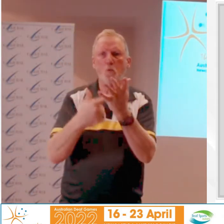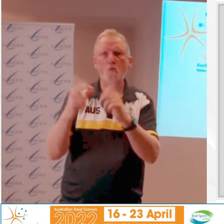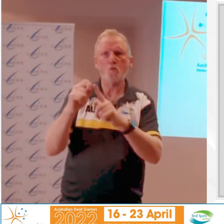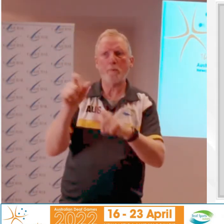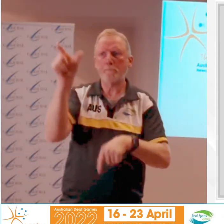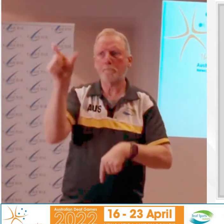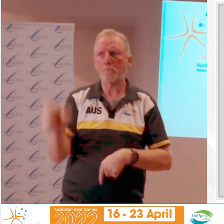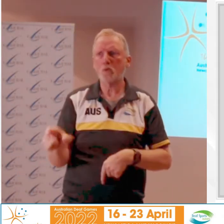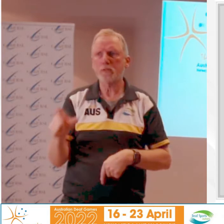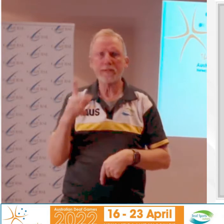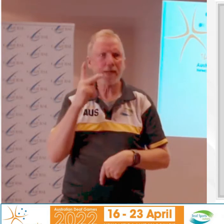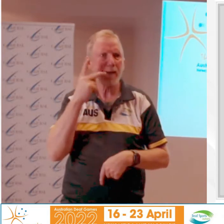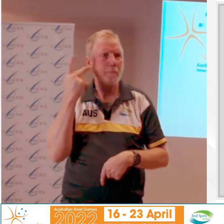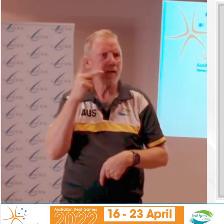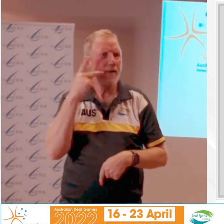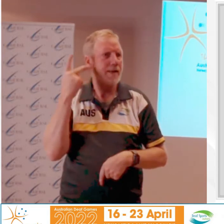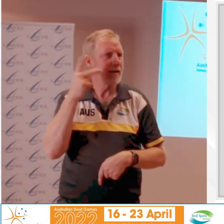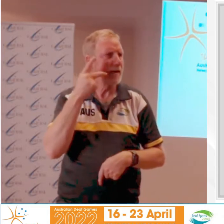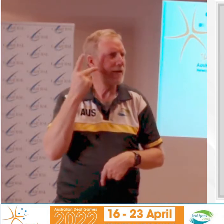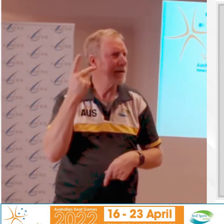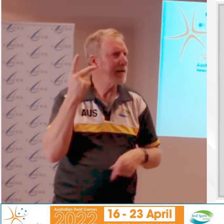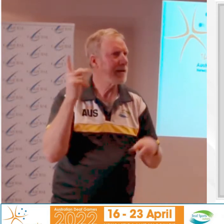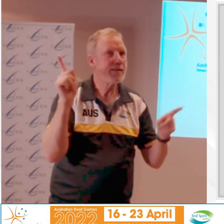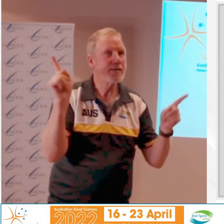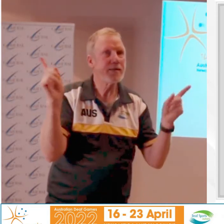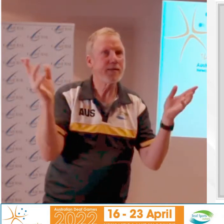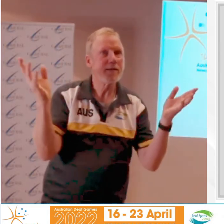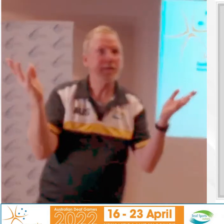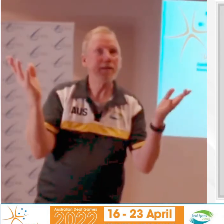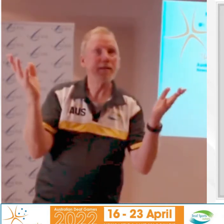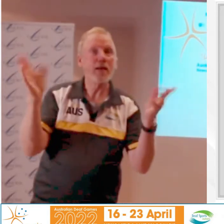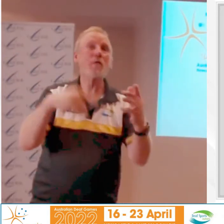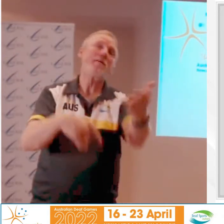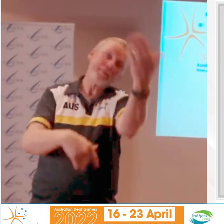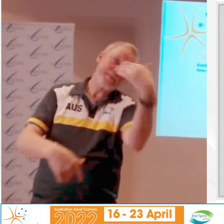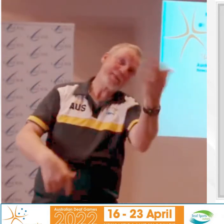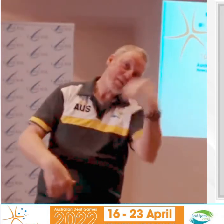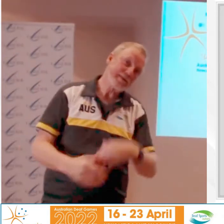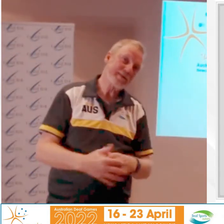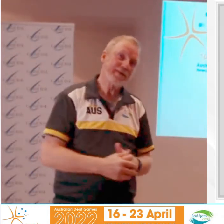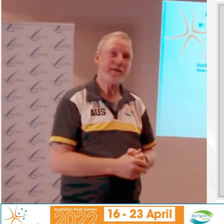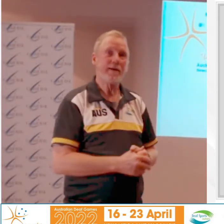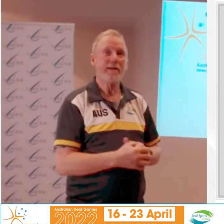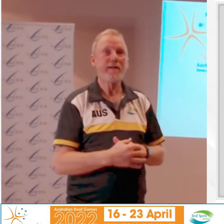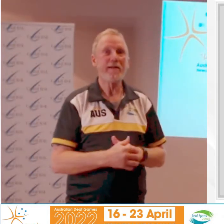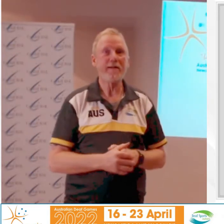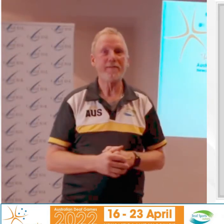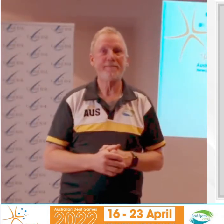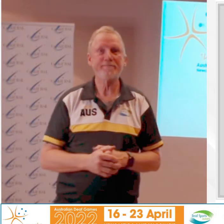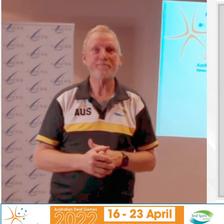then we have NSW Deaf Sport that's Kimberley Larsen is Kimberley here? come on down Kimberley